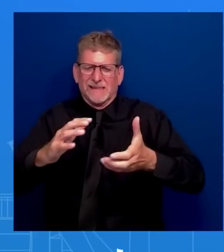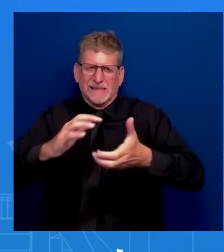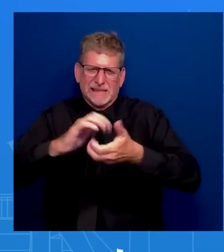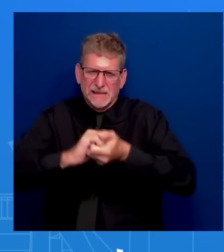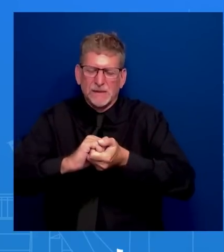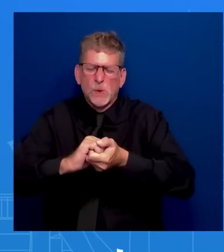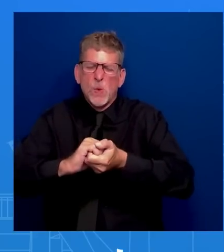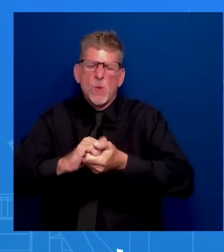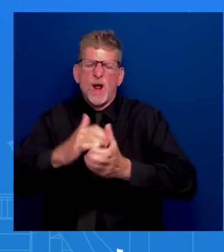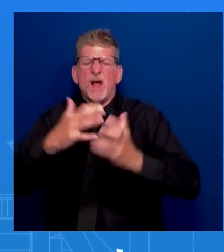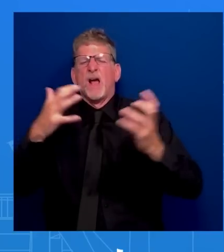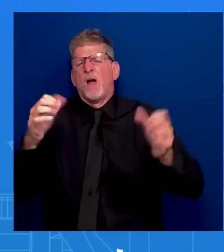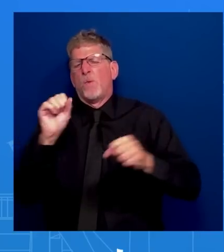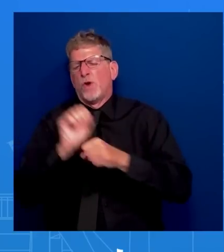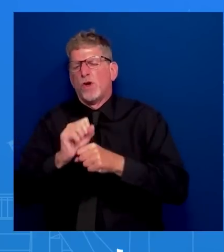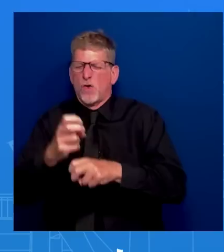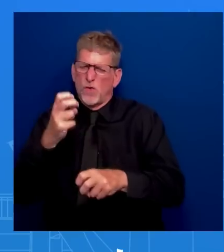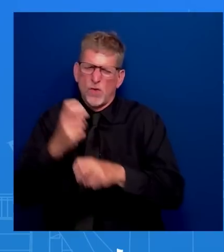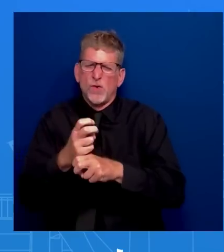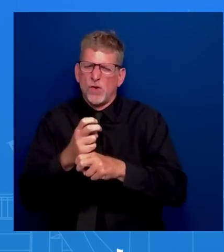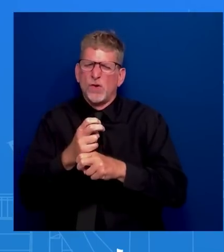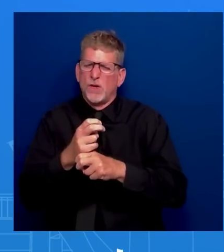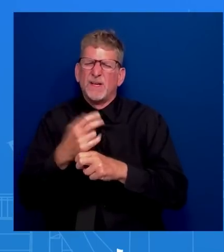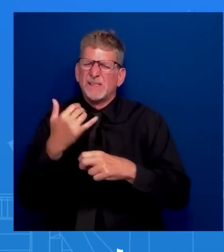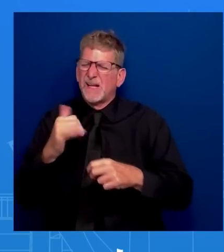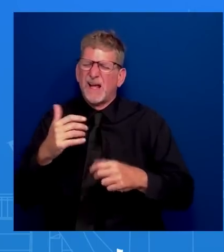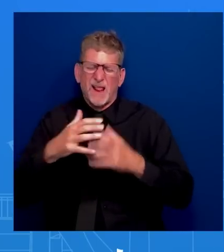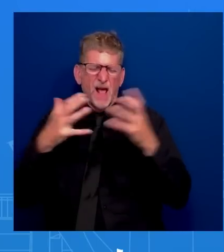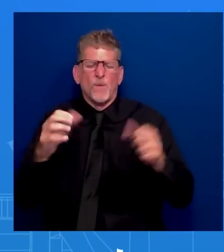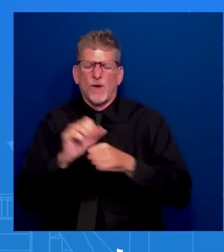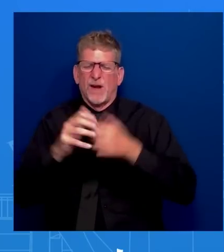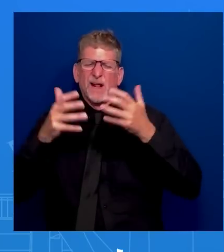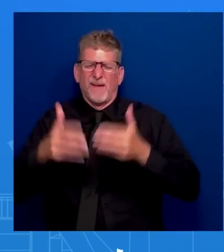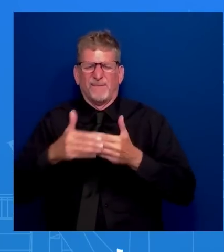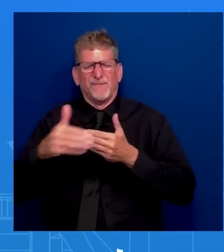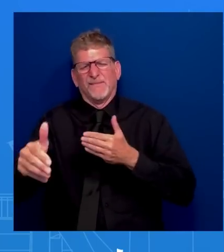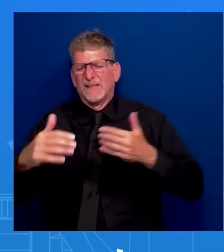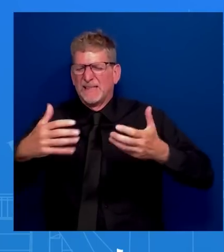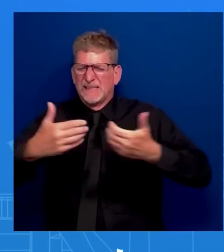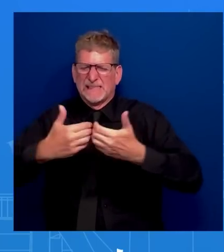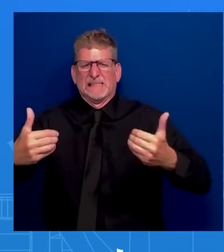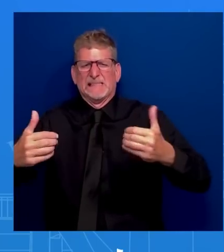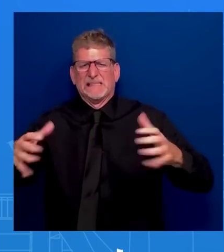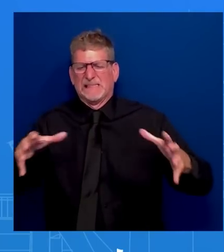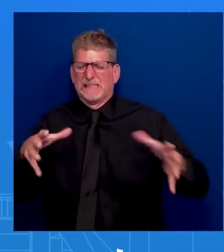And, you know -- but he has been able to do some things that people said he couldn't be -- he couldn't do. Right?